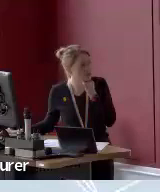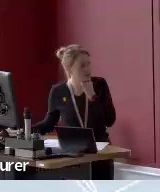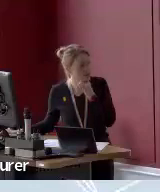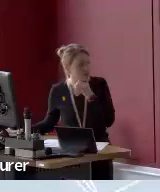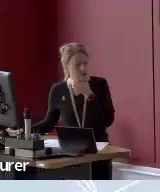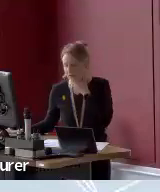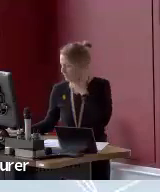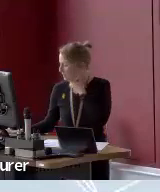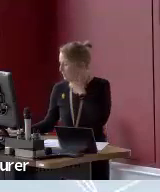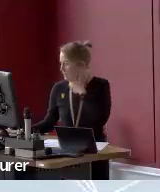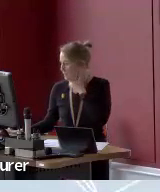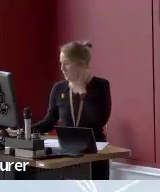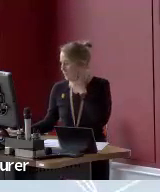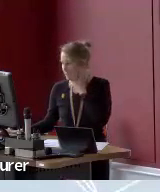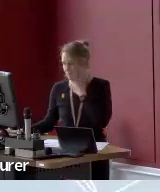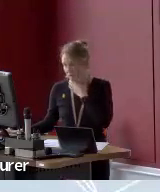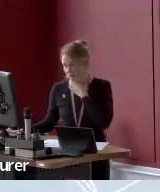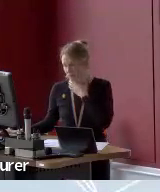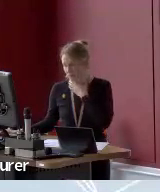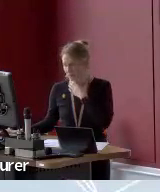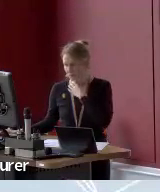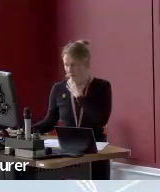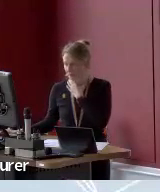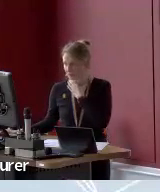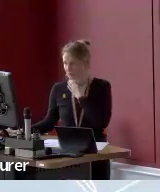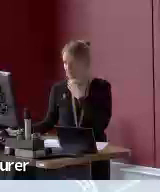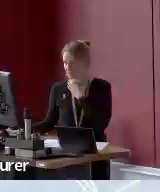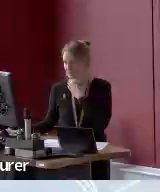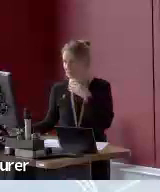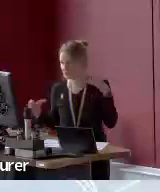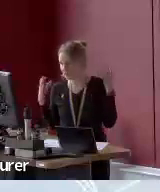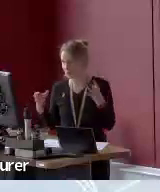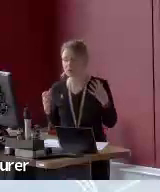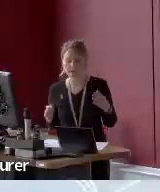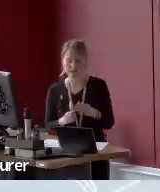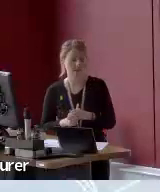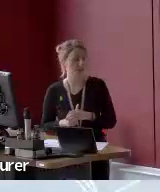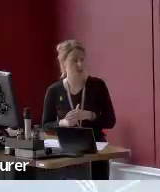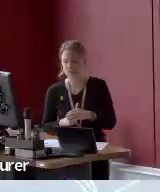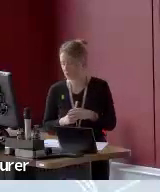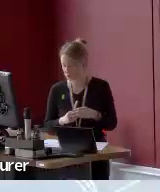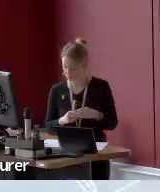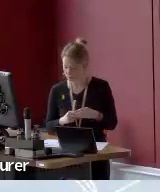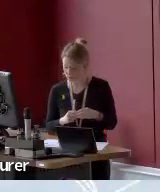figures on the screen mean. we feel that you know this mean that through that coordinated approach